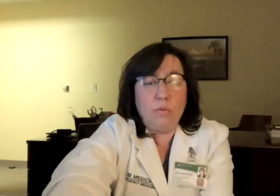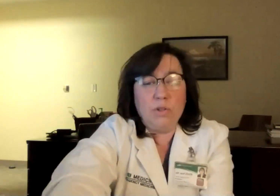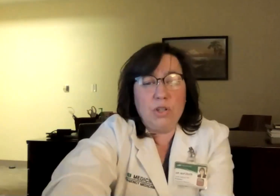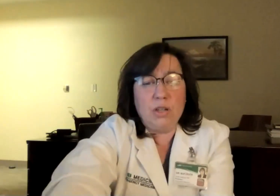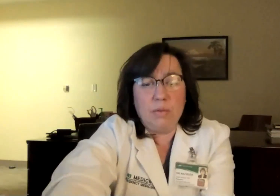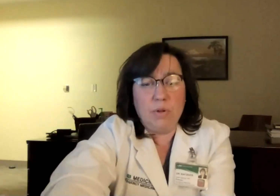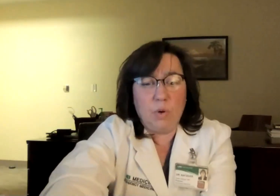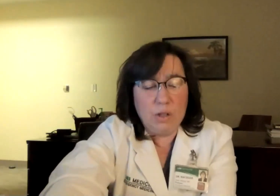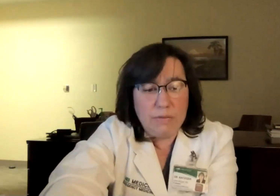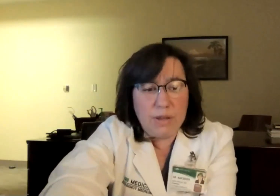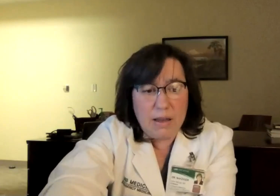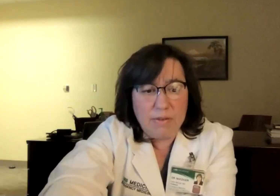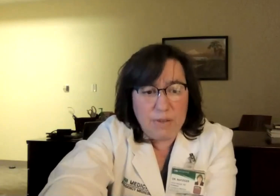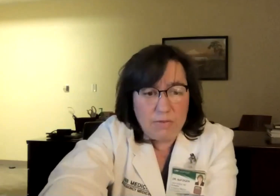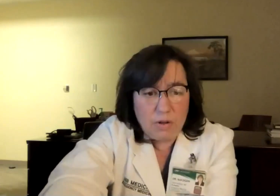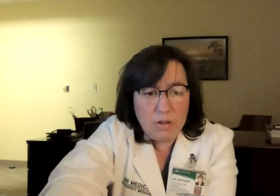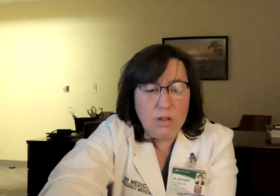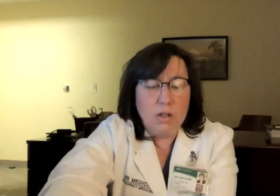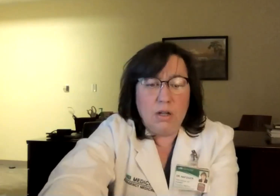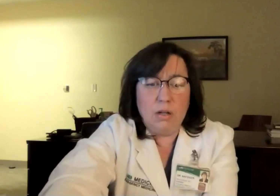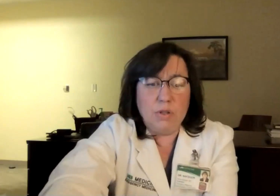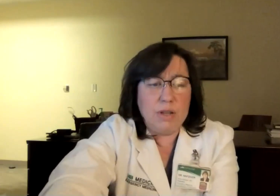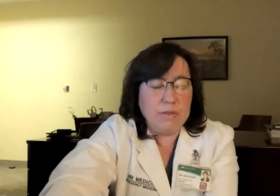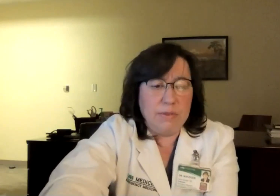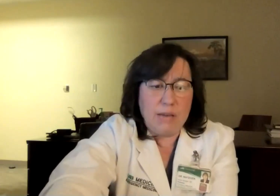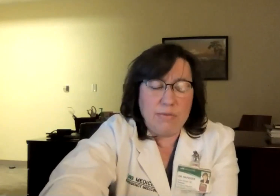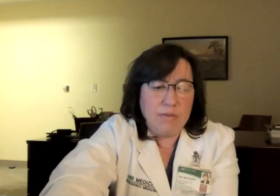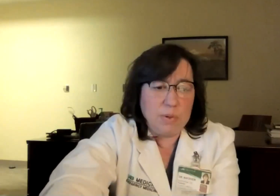want you to come to work if you have a fever um so definitely if you have a fever please don't